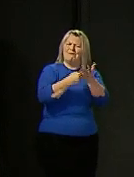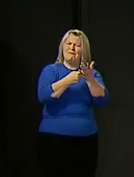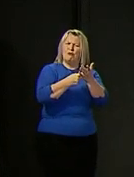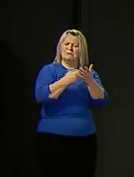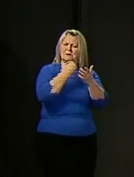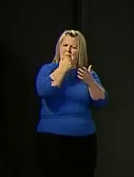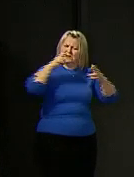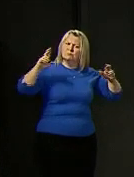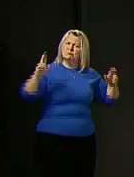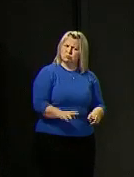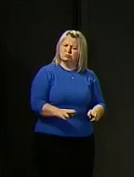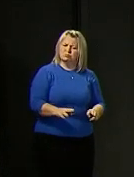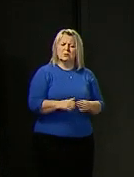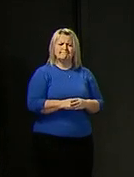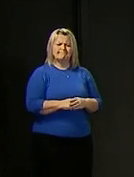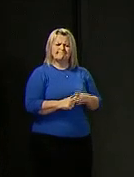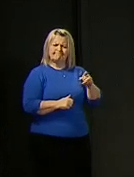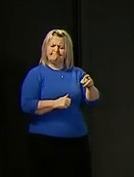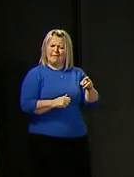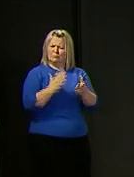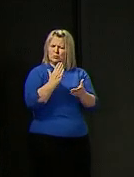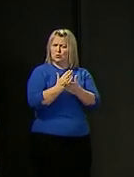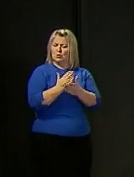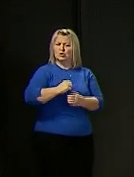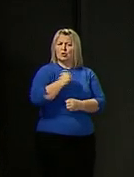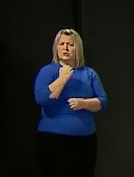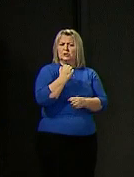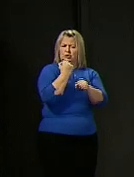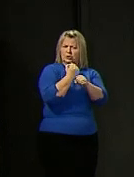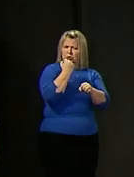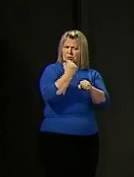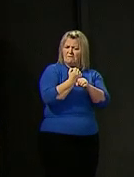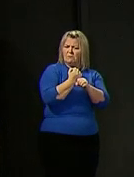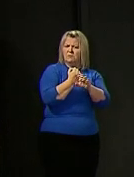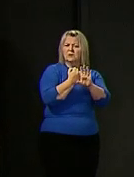Scottish Government previously suspended cancer screening programs in Scotland